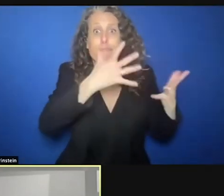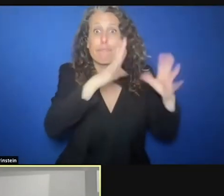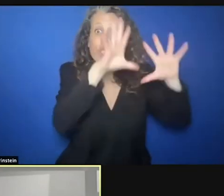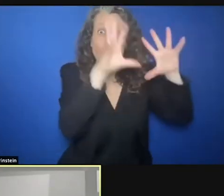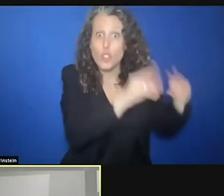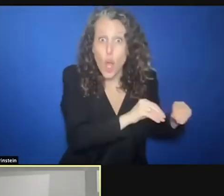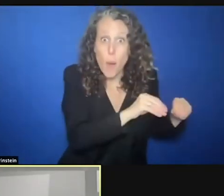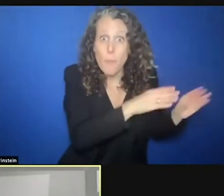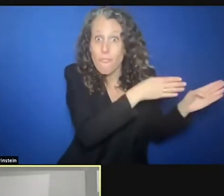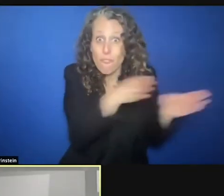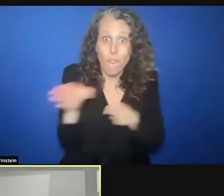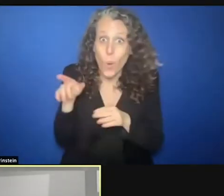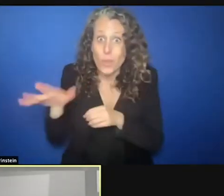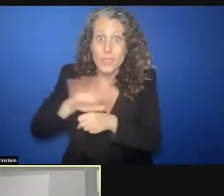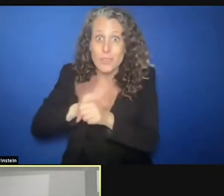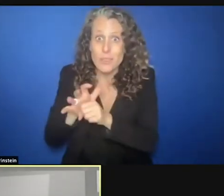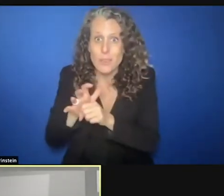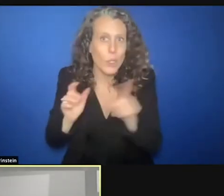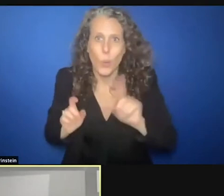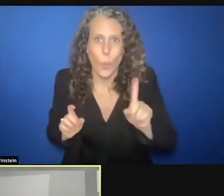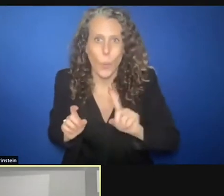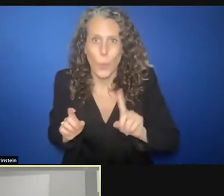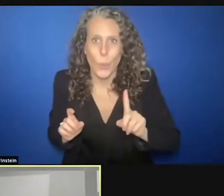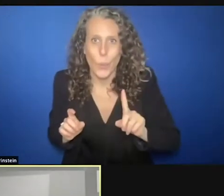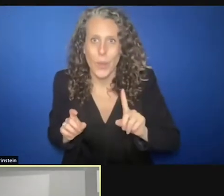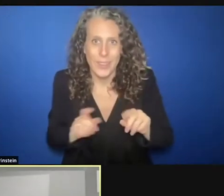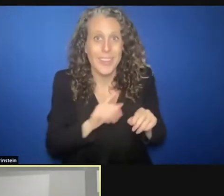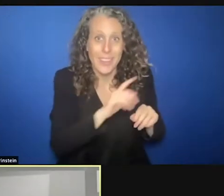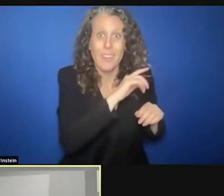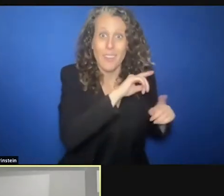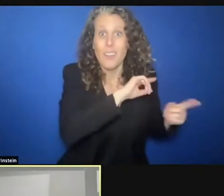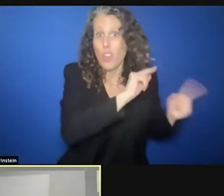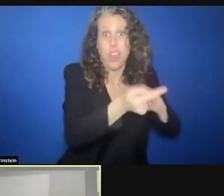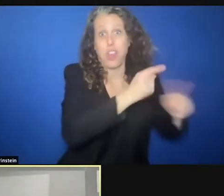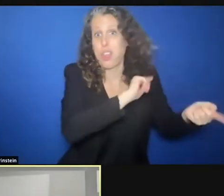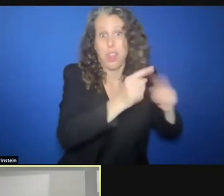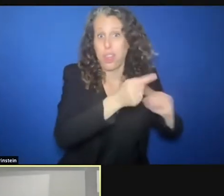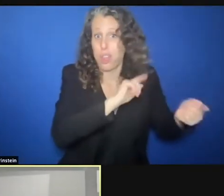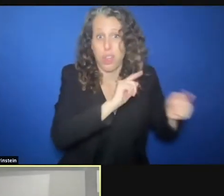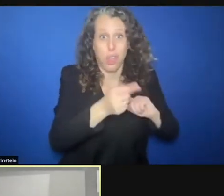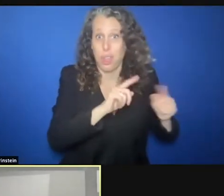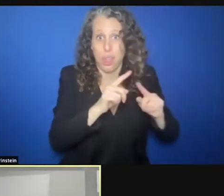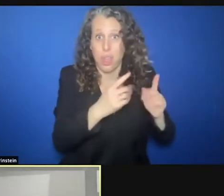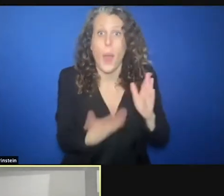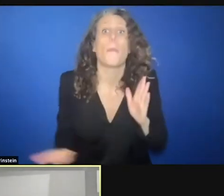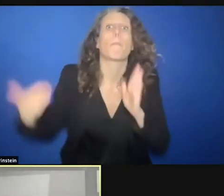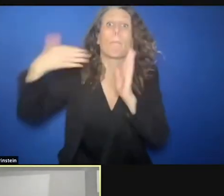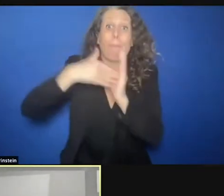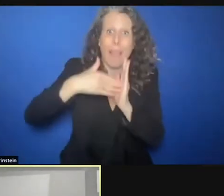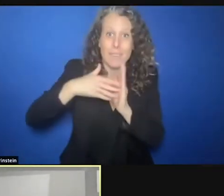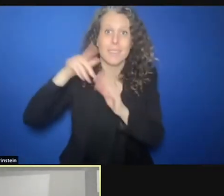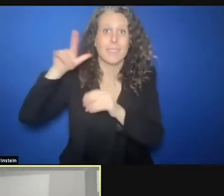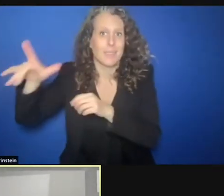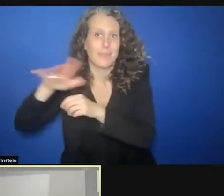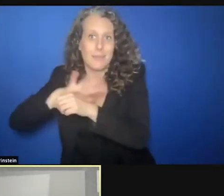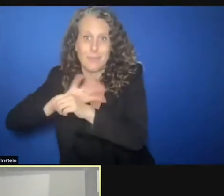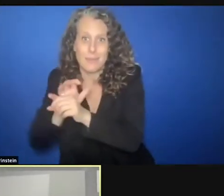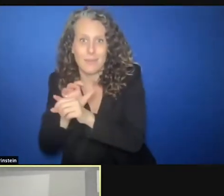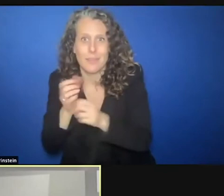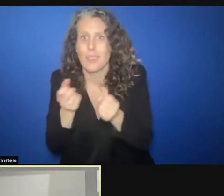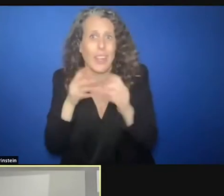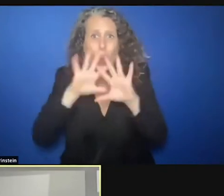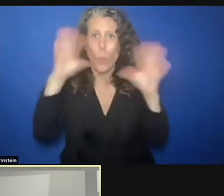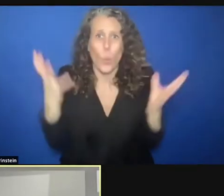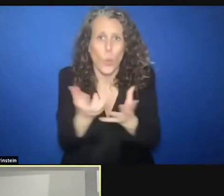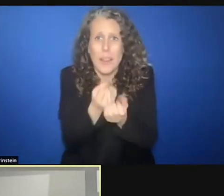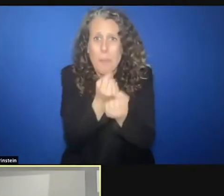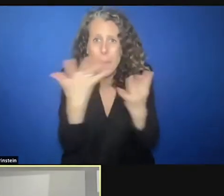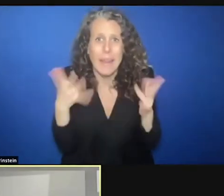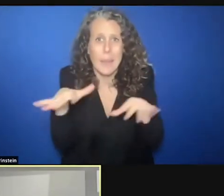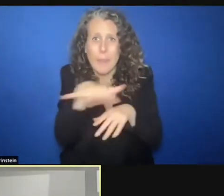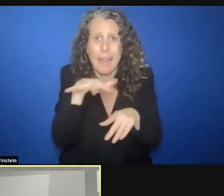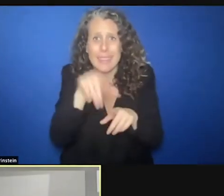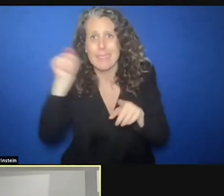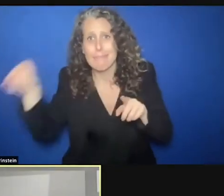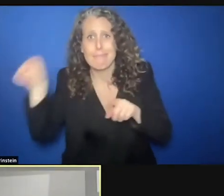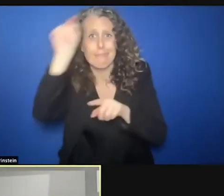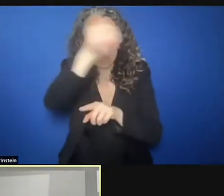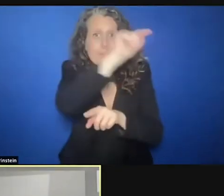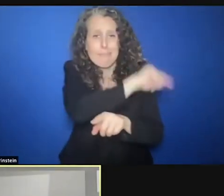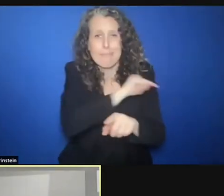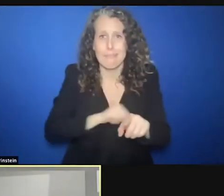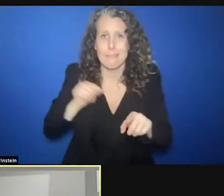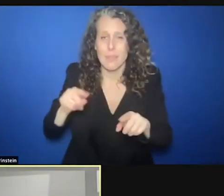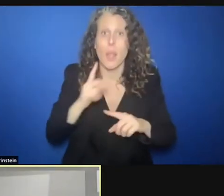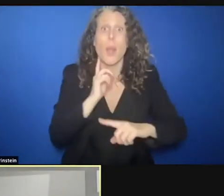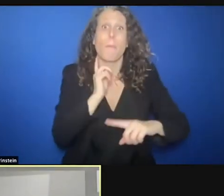There was new conflict in northern Mozambique and elsewhere. Many more also natural disasters and on